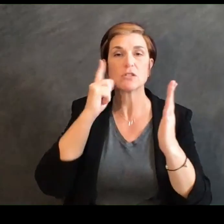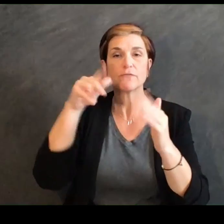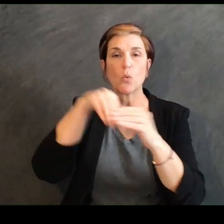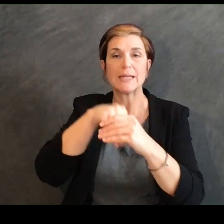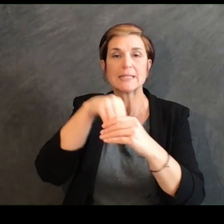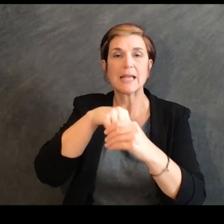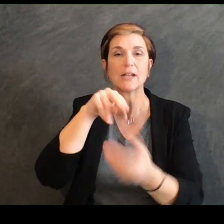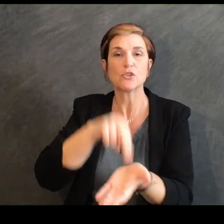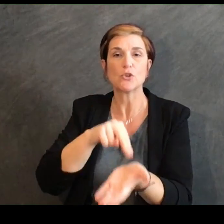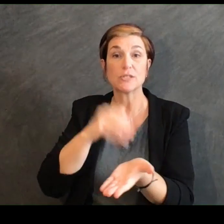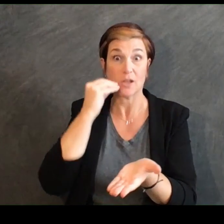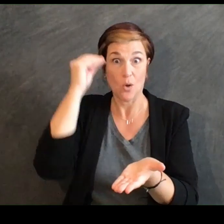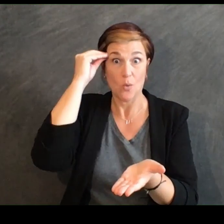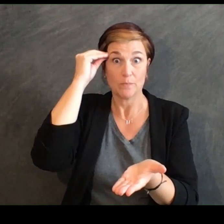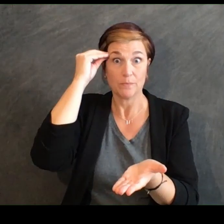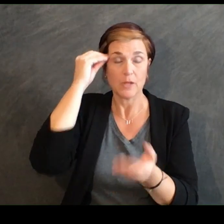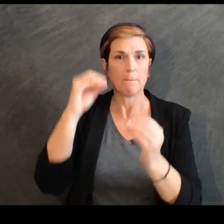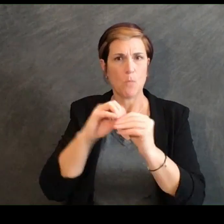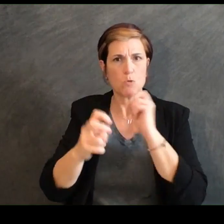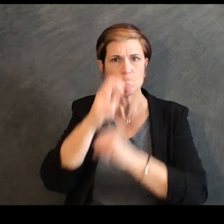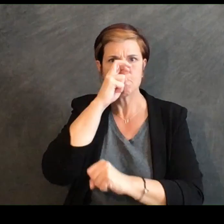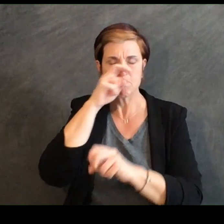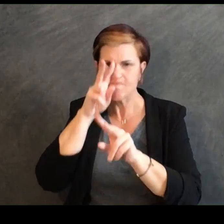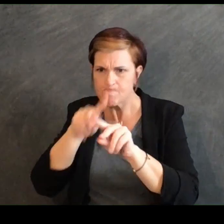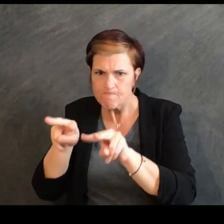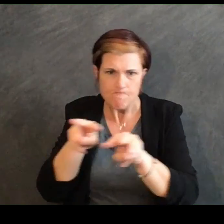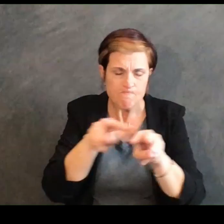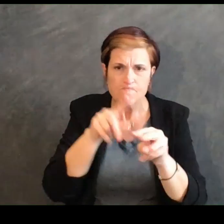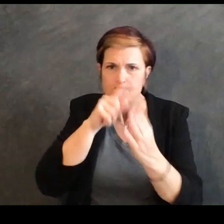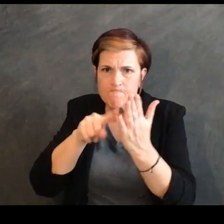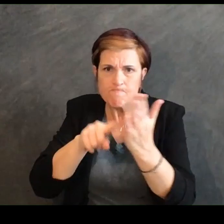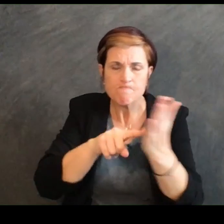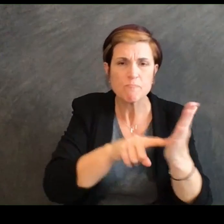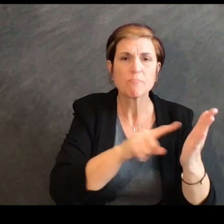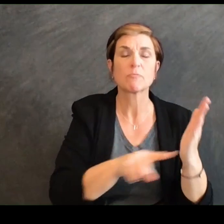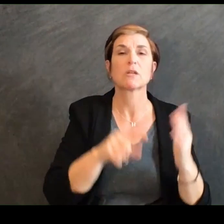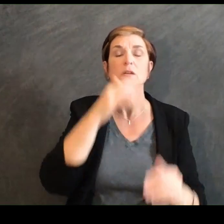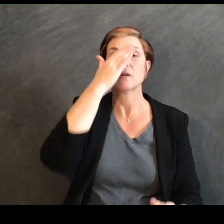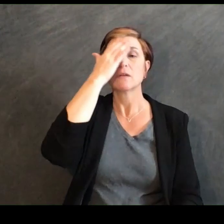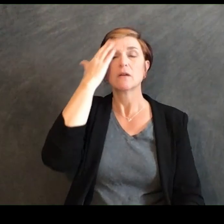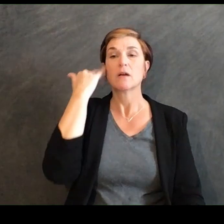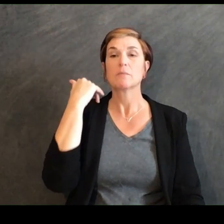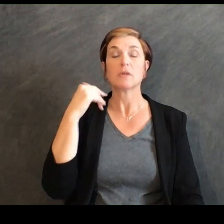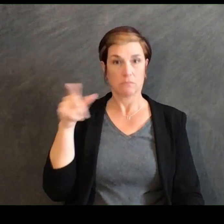specific guidance which Seema Verma will articulate about visitations at